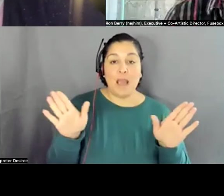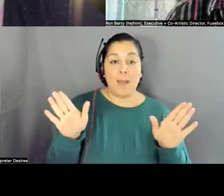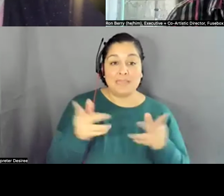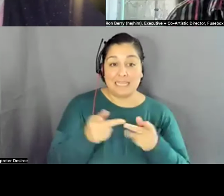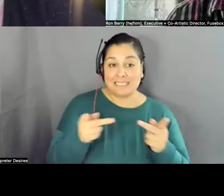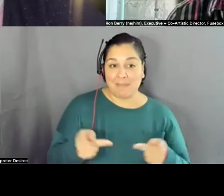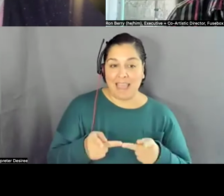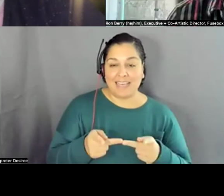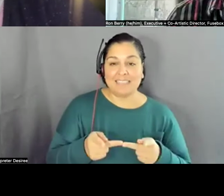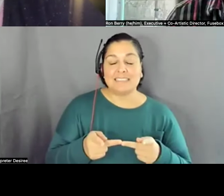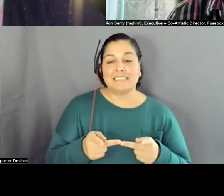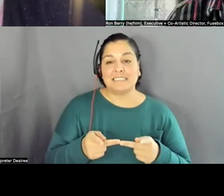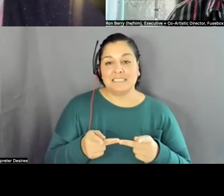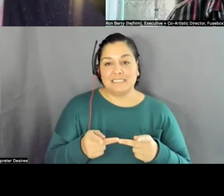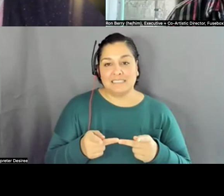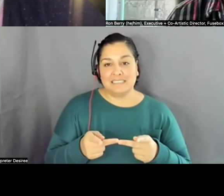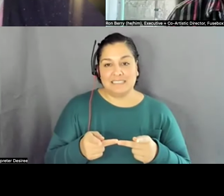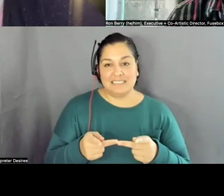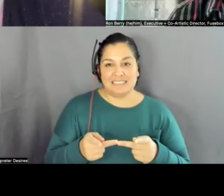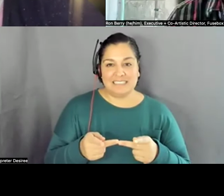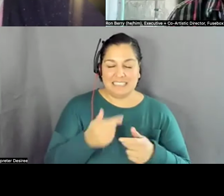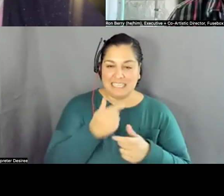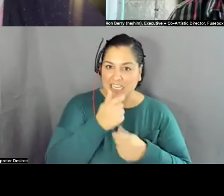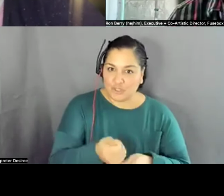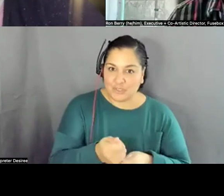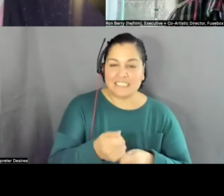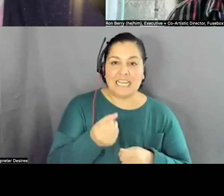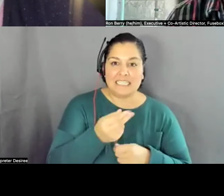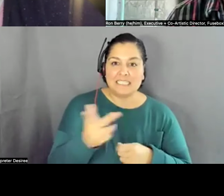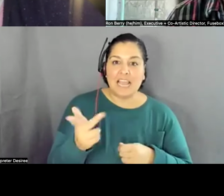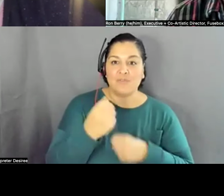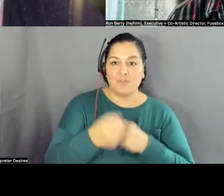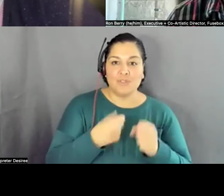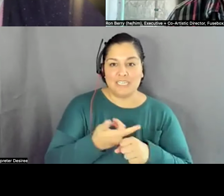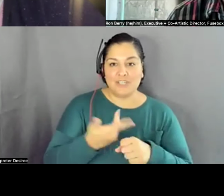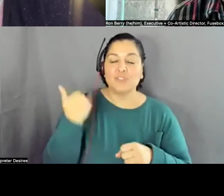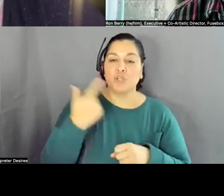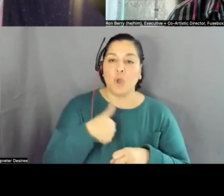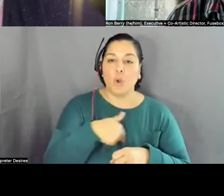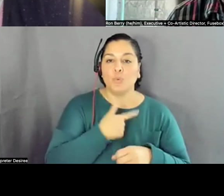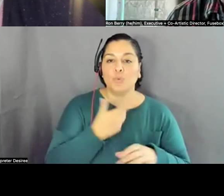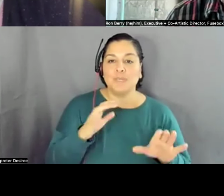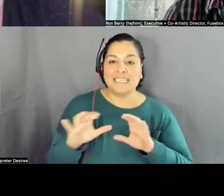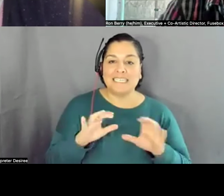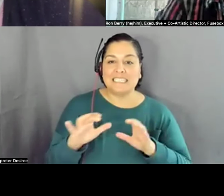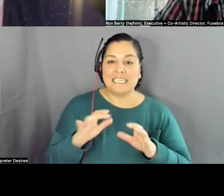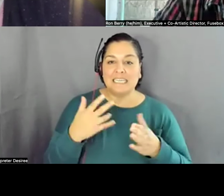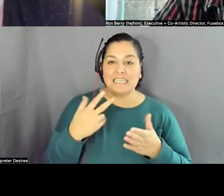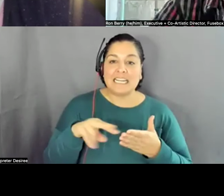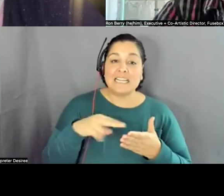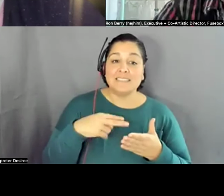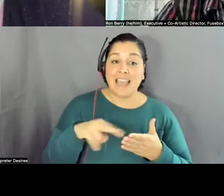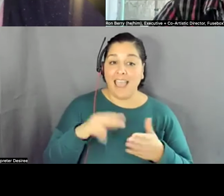We, I just thought this was so interesting. Several years ago, we did this. It was, a dance performance.